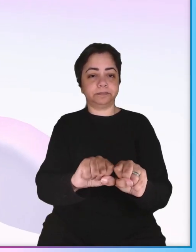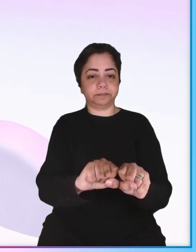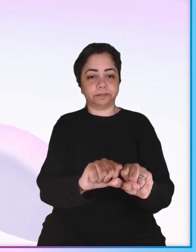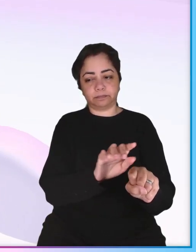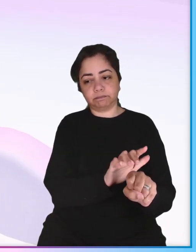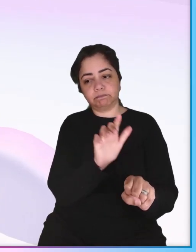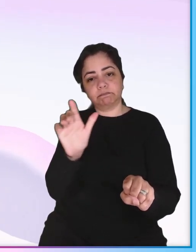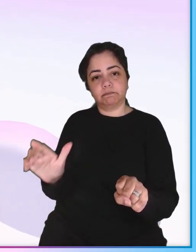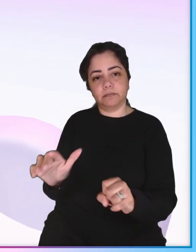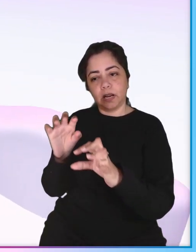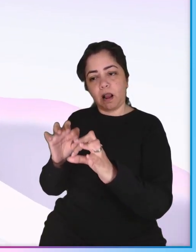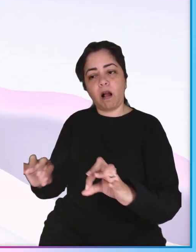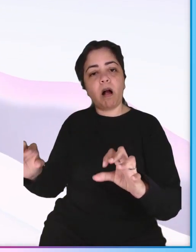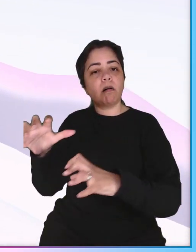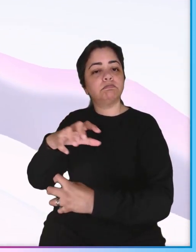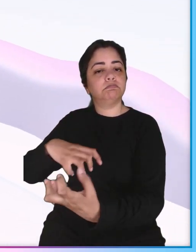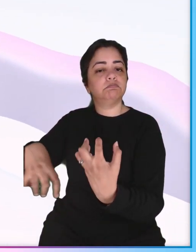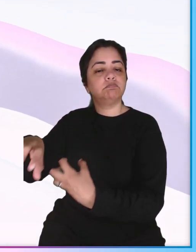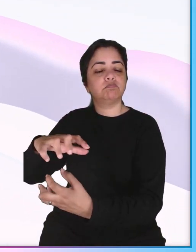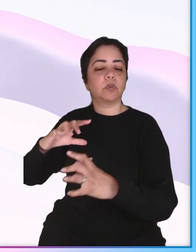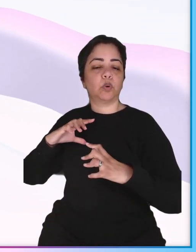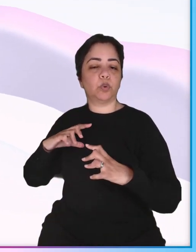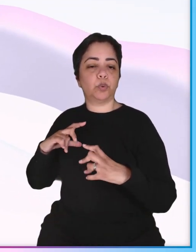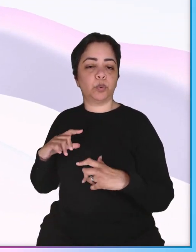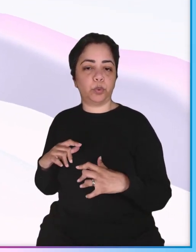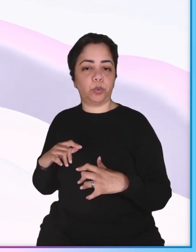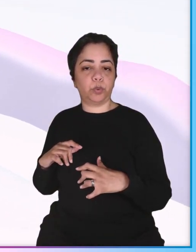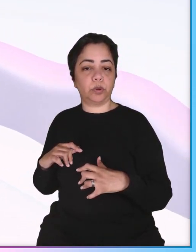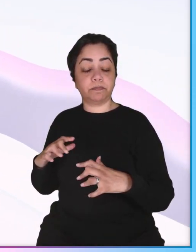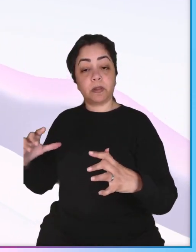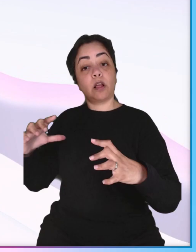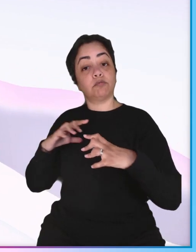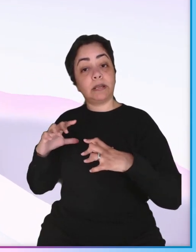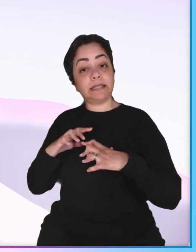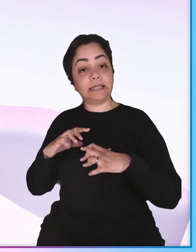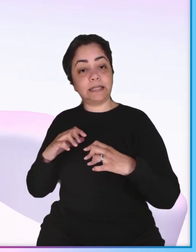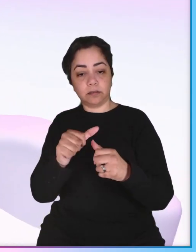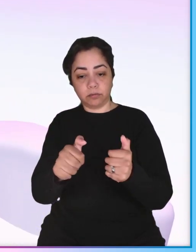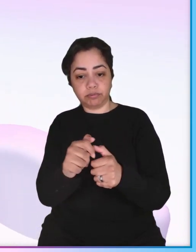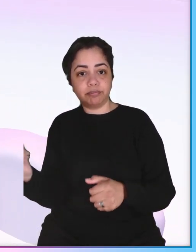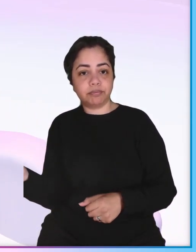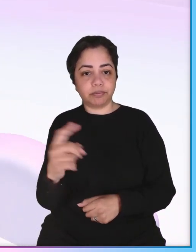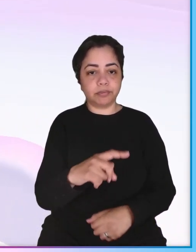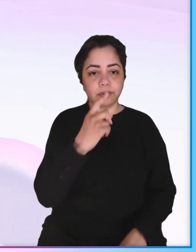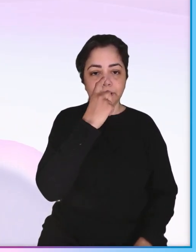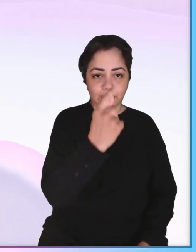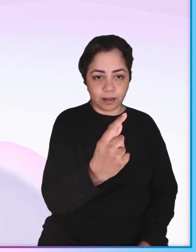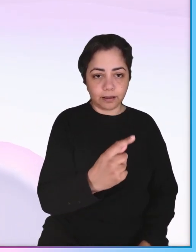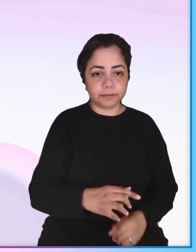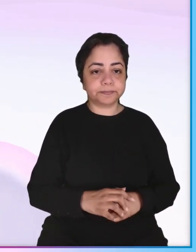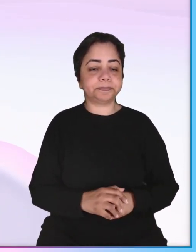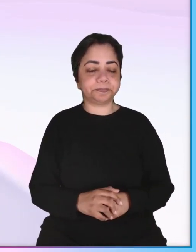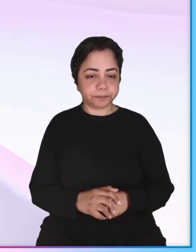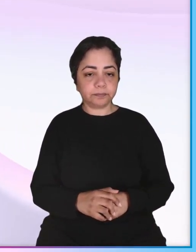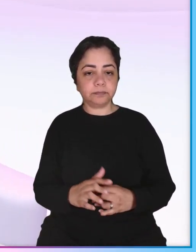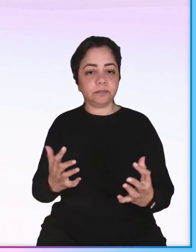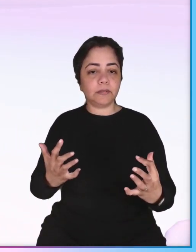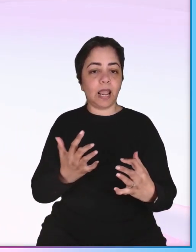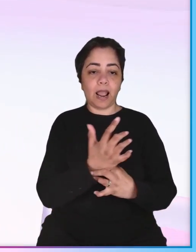If you get overstimulated, hit the smartwatch and come straight out of the game to a calm space where you can recover. Then, rejoin the game when you’re ready.